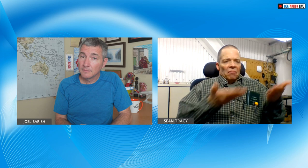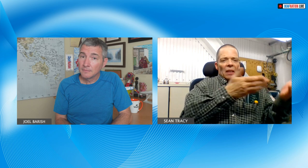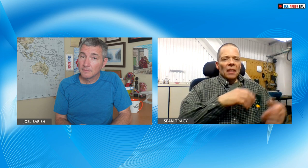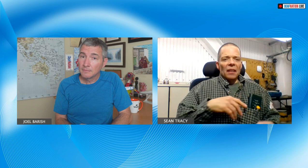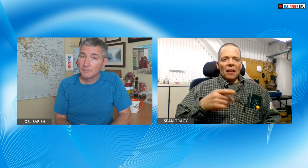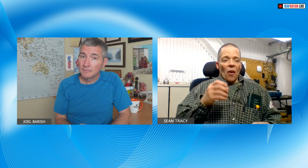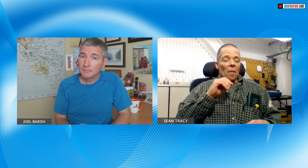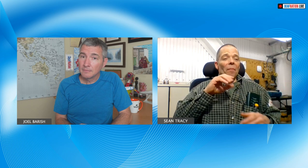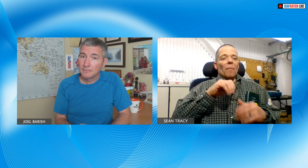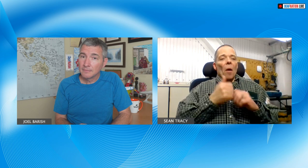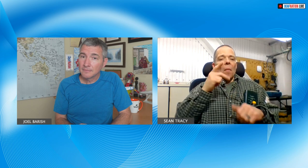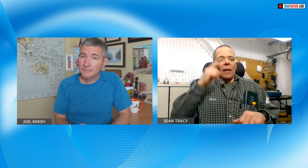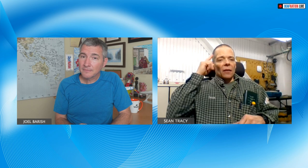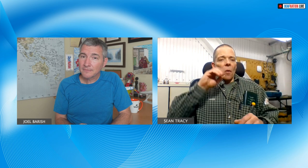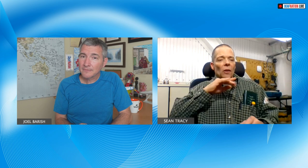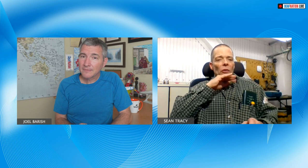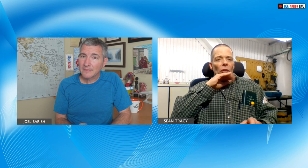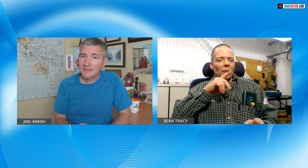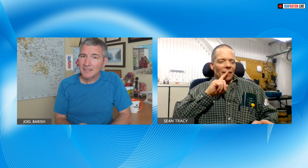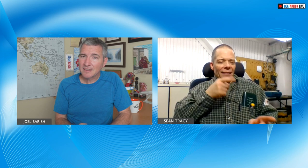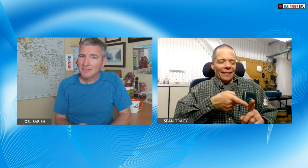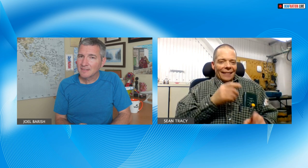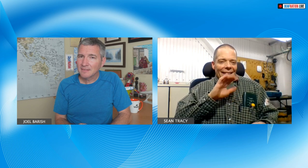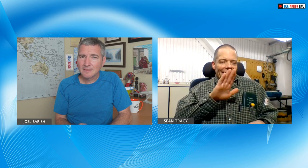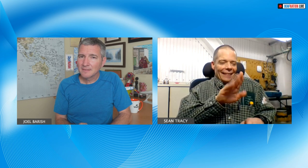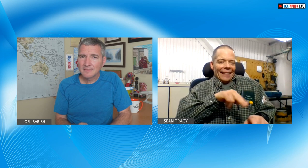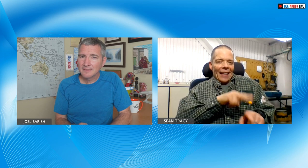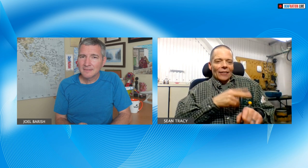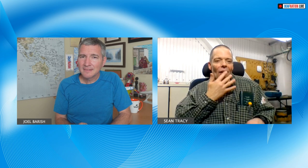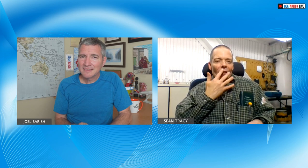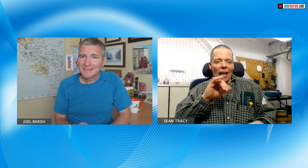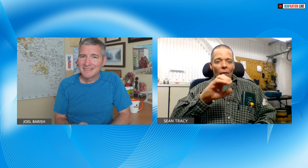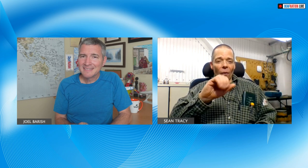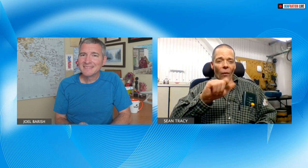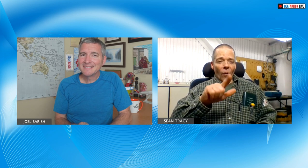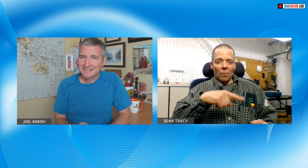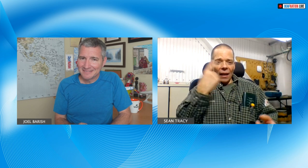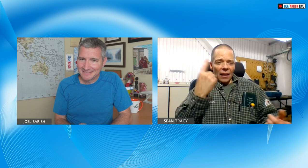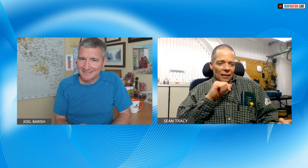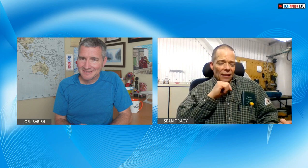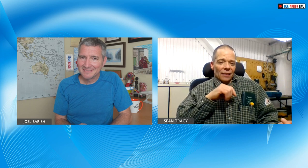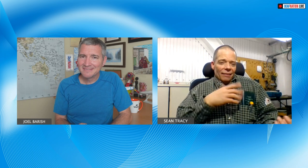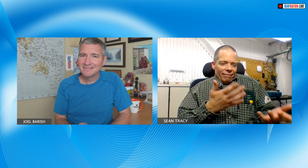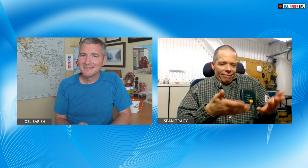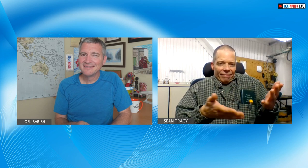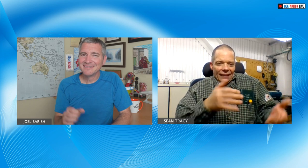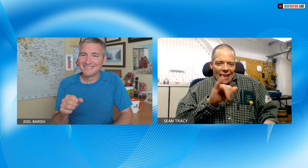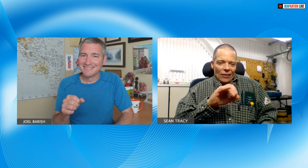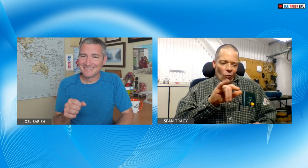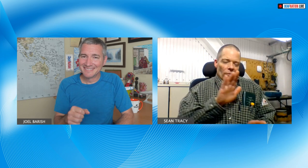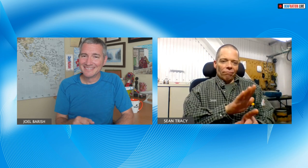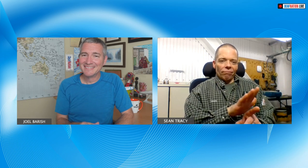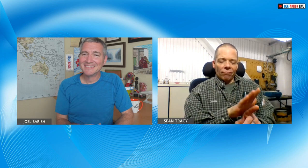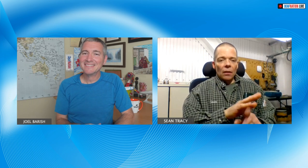Most people think that it's dirty because of the color but that is its natural state. Just like coal is black, oil is black as well.